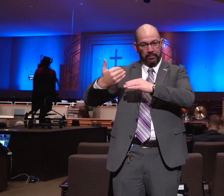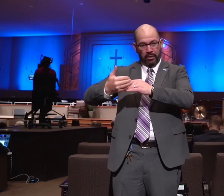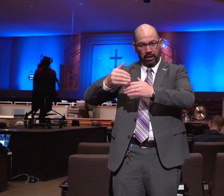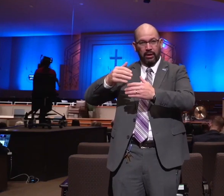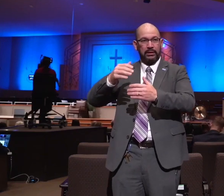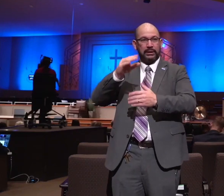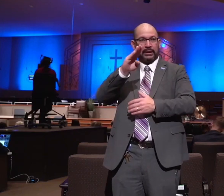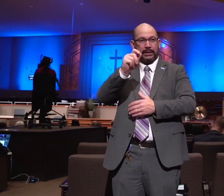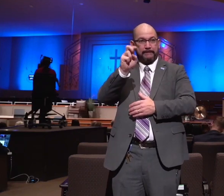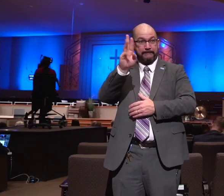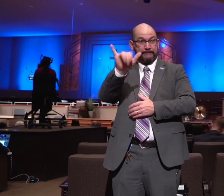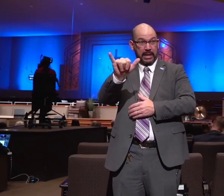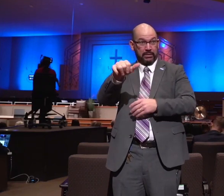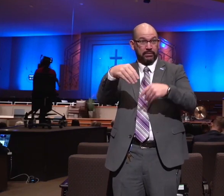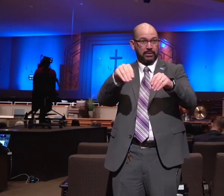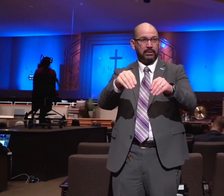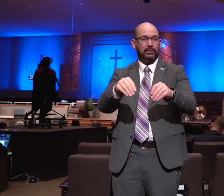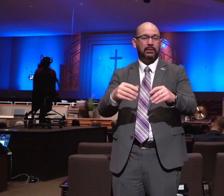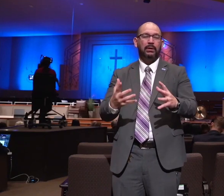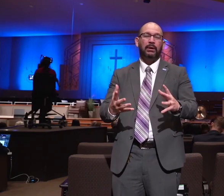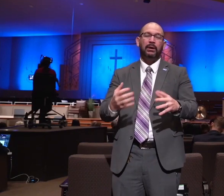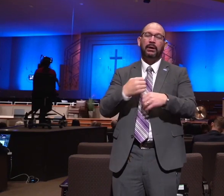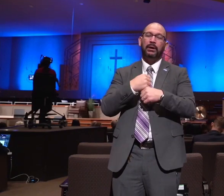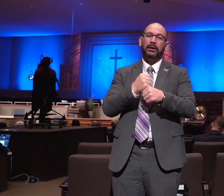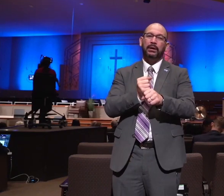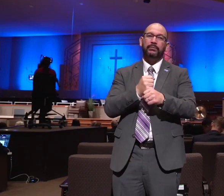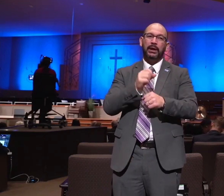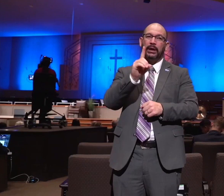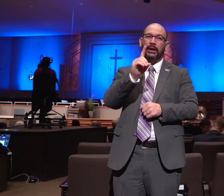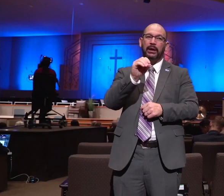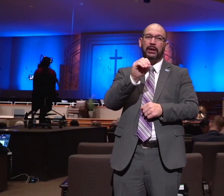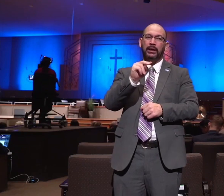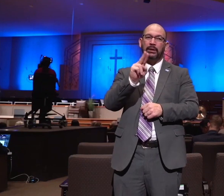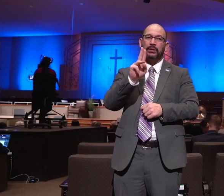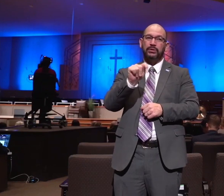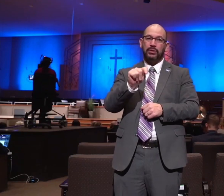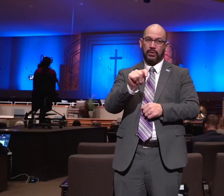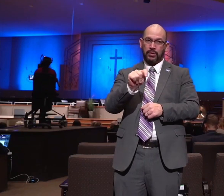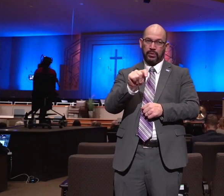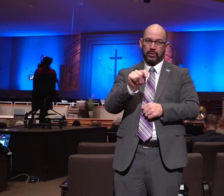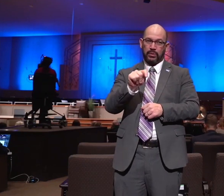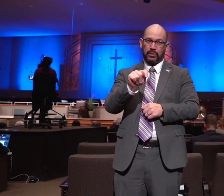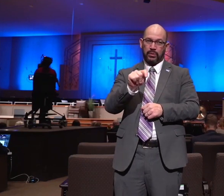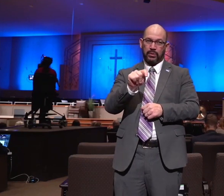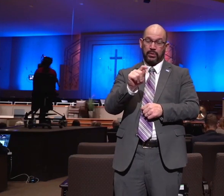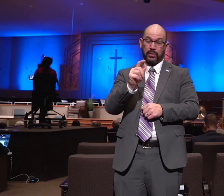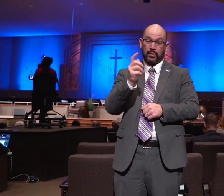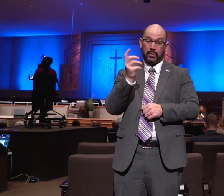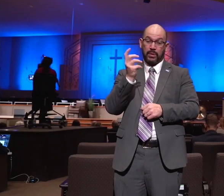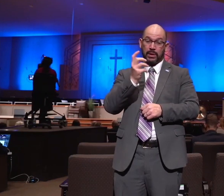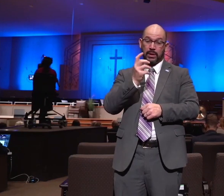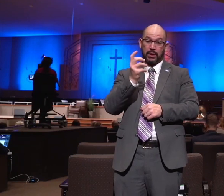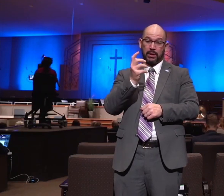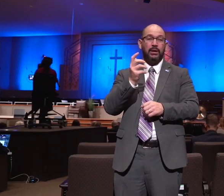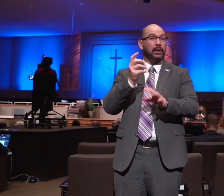they have a donut I'm not a huge donut fan